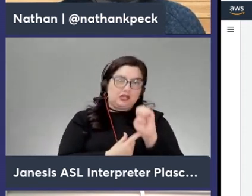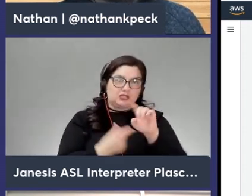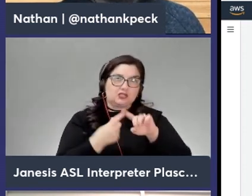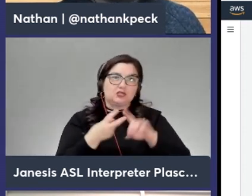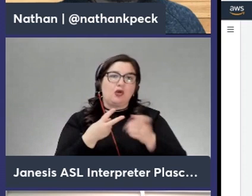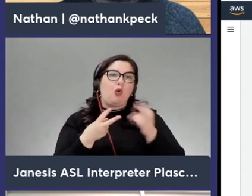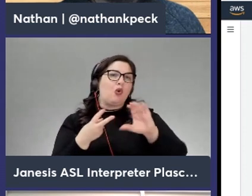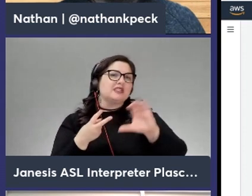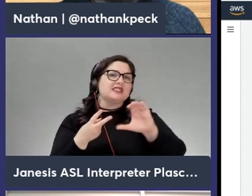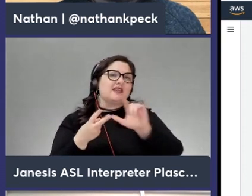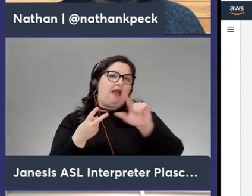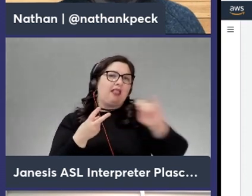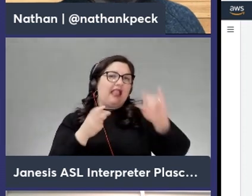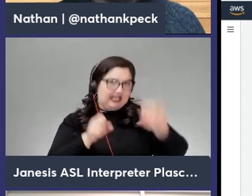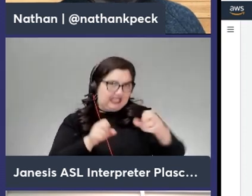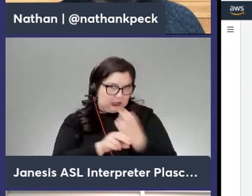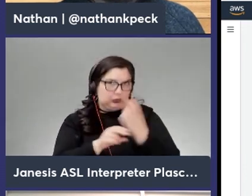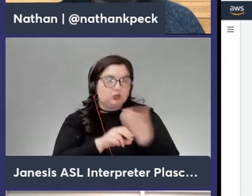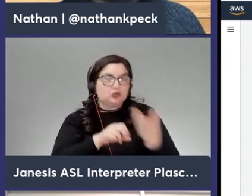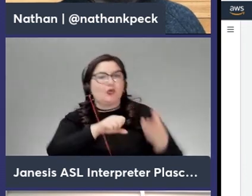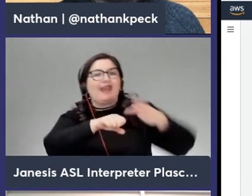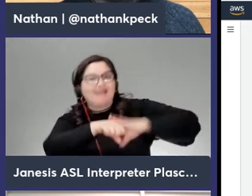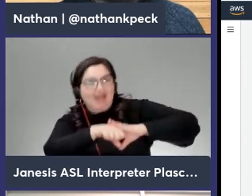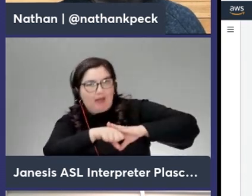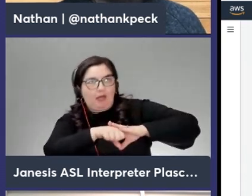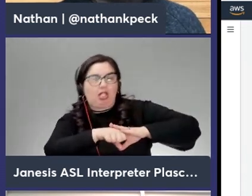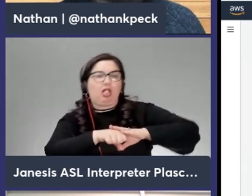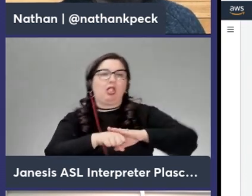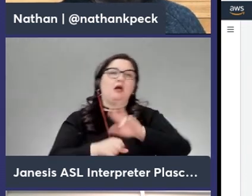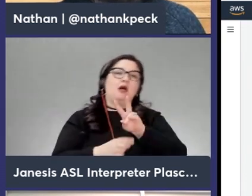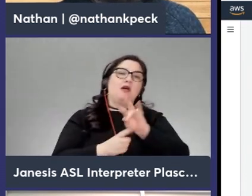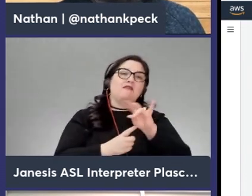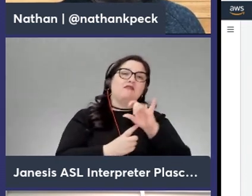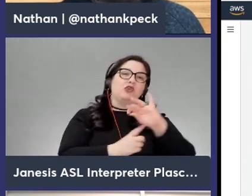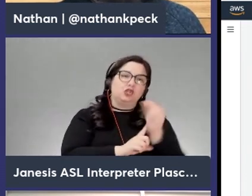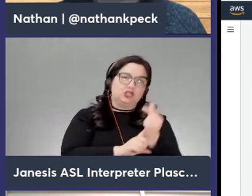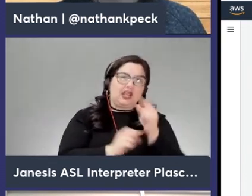to enable versioning and then you can start creating your S3 Backups.